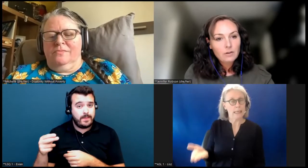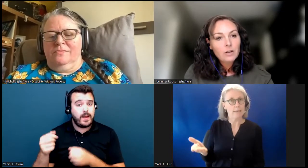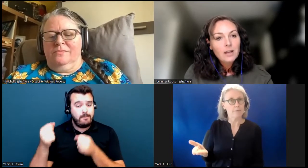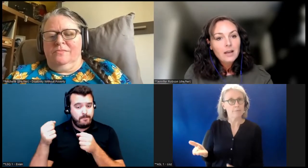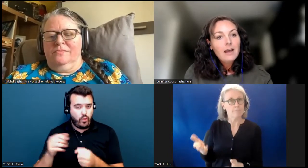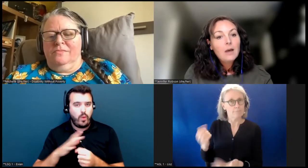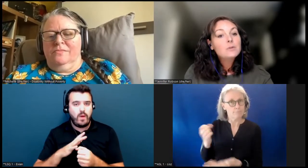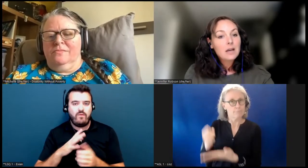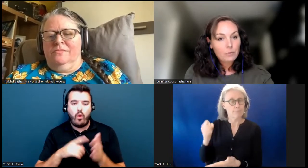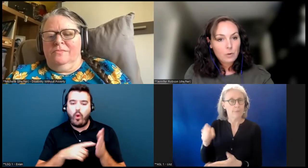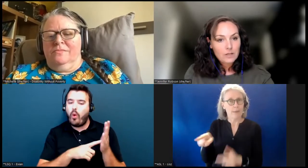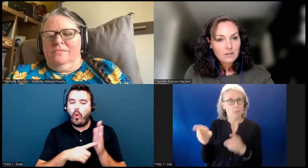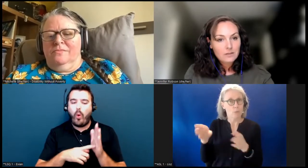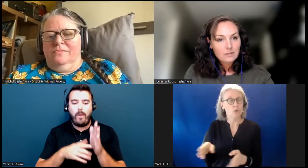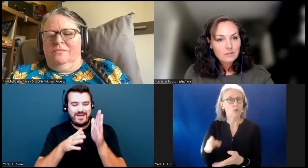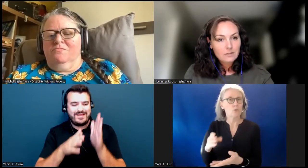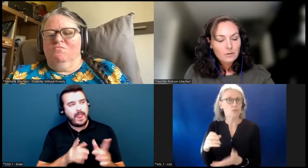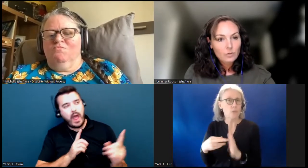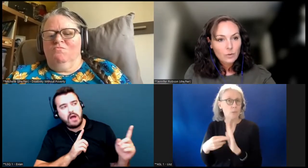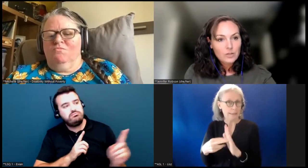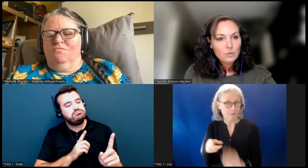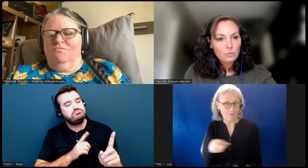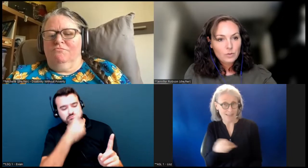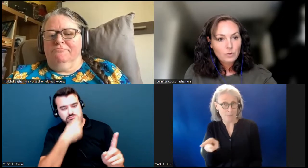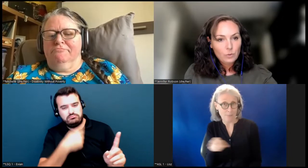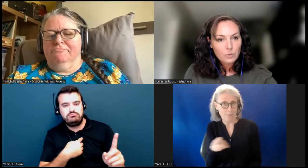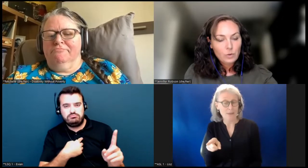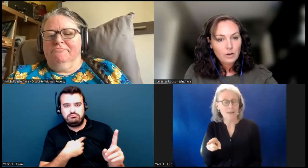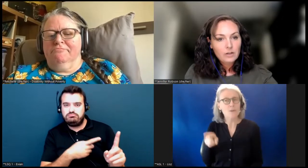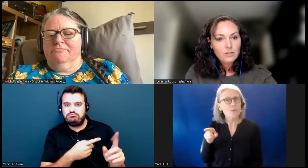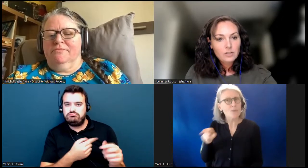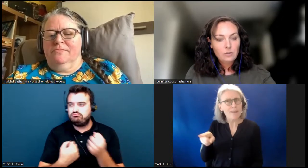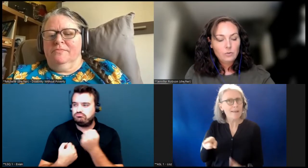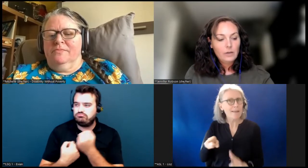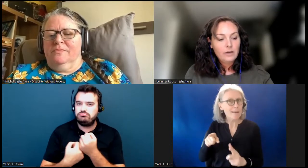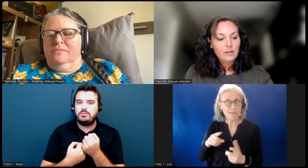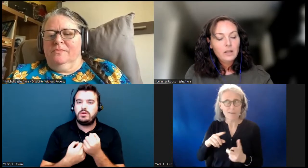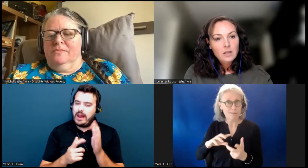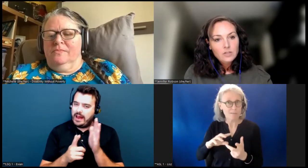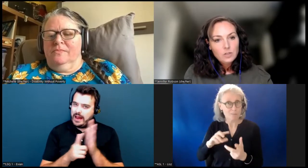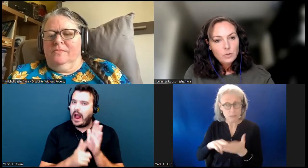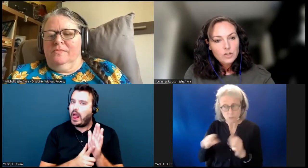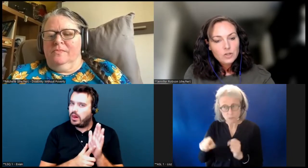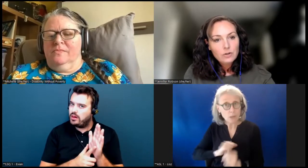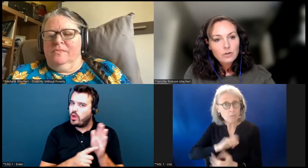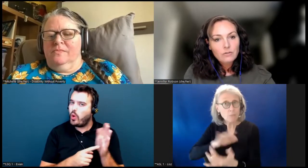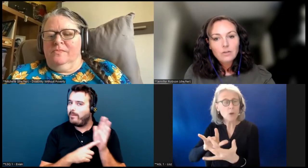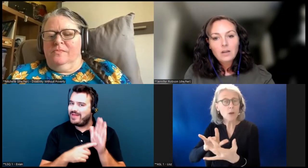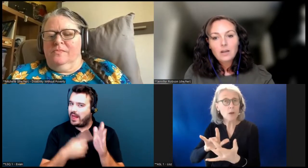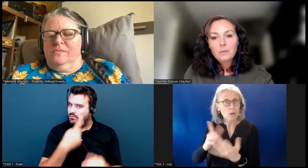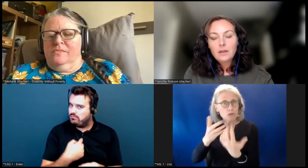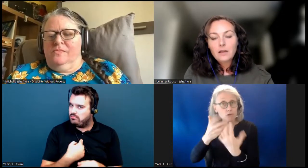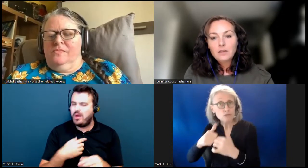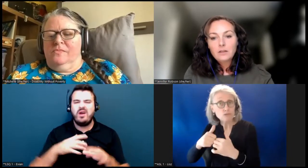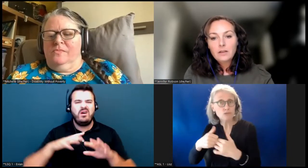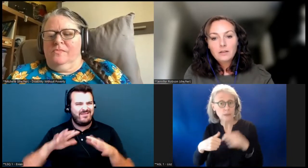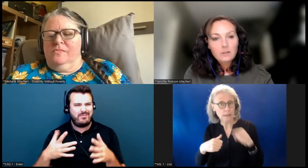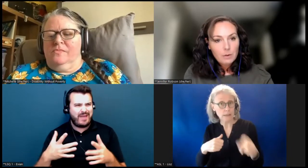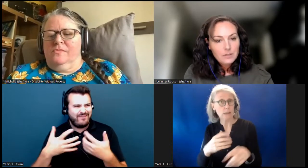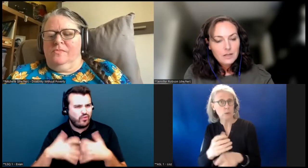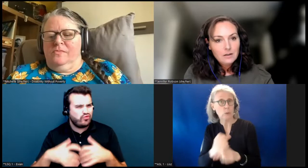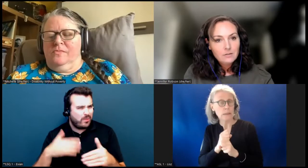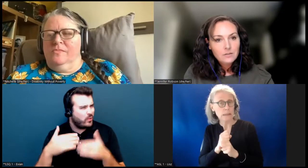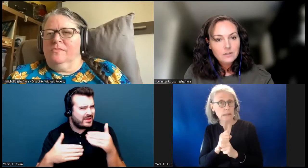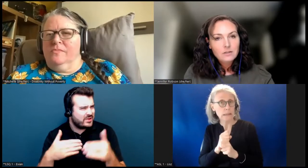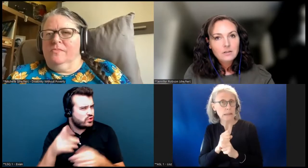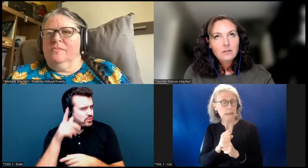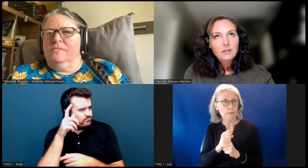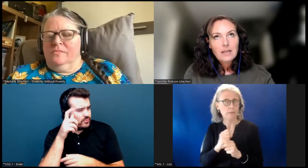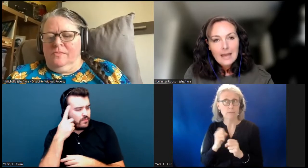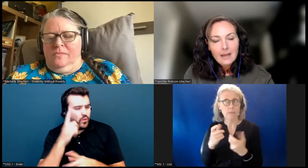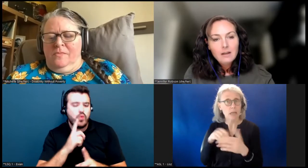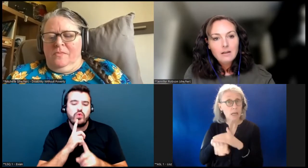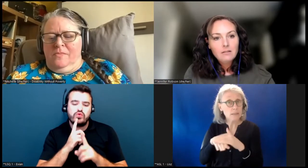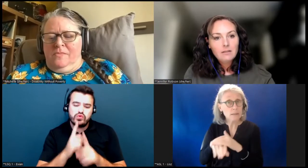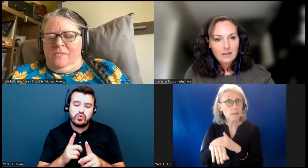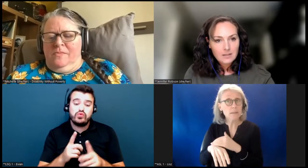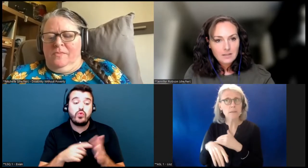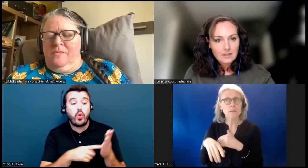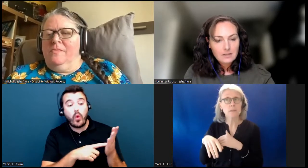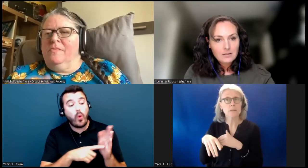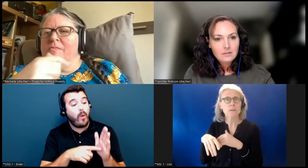OUT HOW THAT PROCESS IS GOING TO WORK TO ENSURE THAT LEGAL REPRESENTATIVES CAN ACCESS THIS